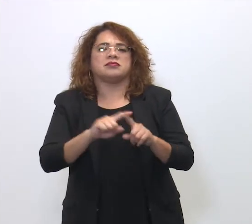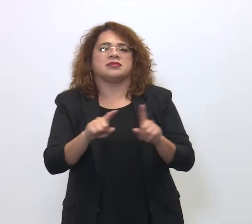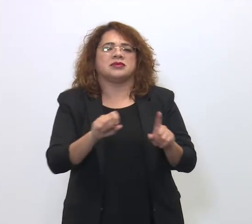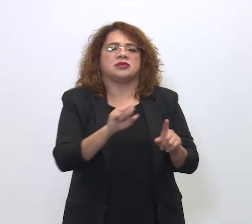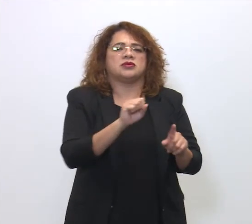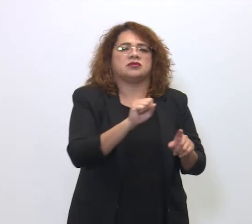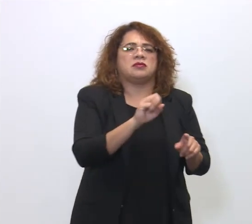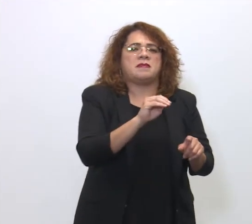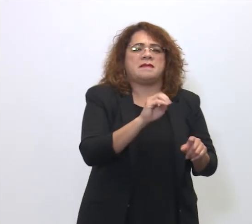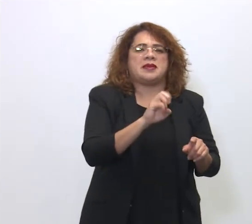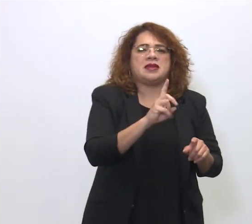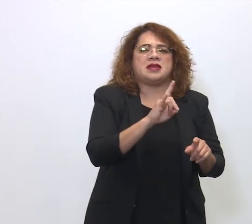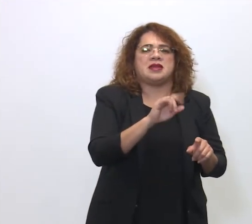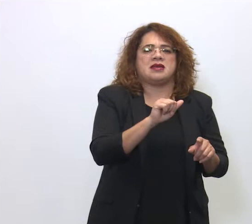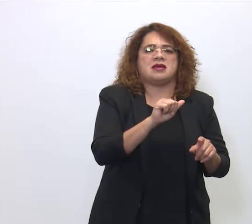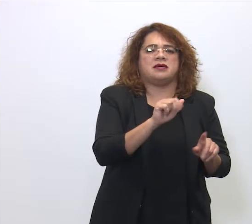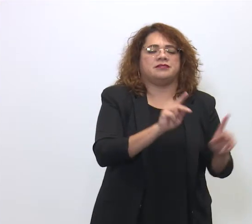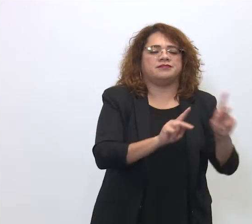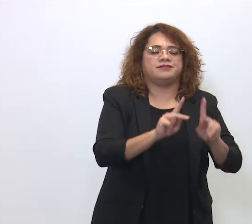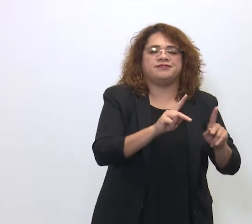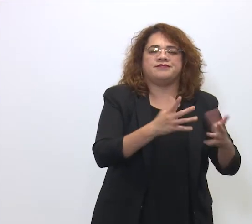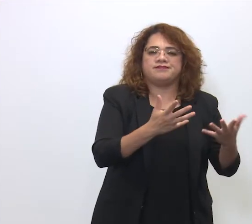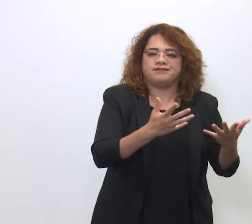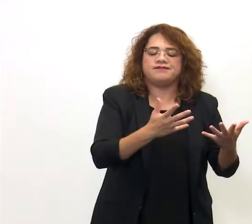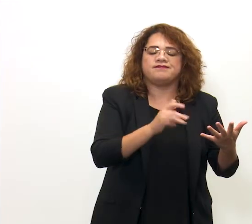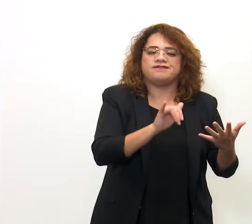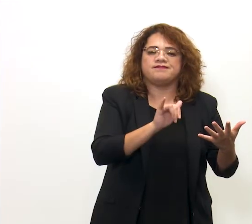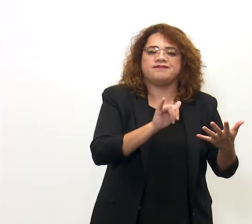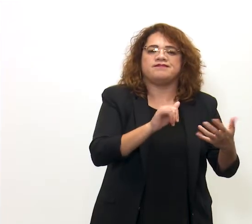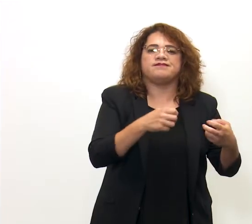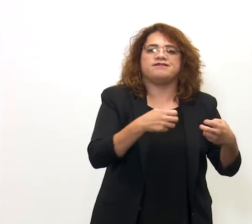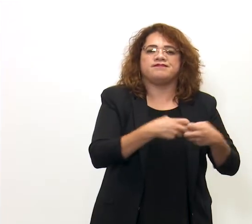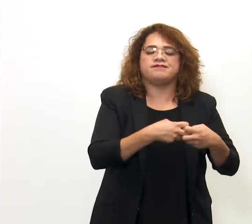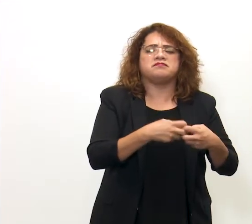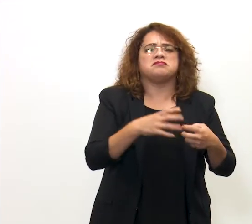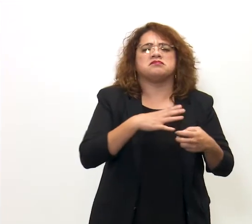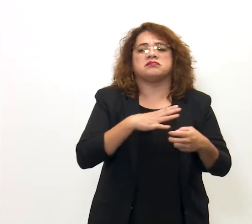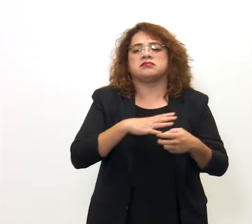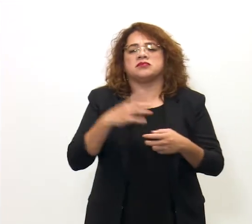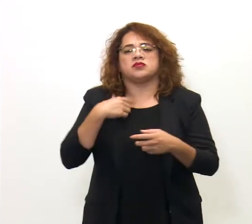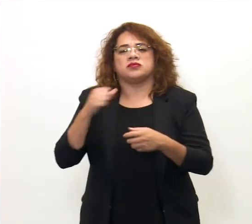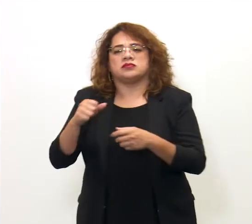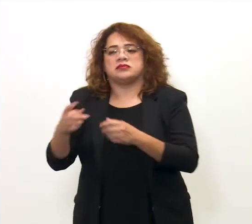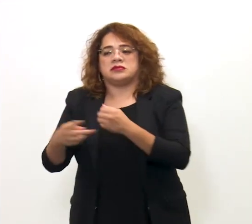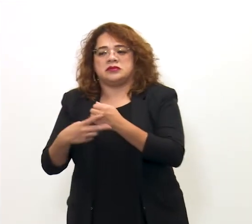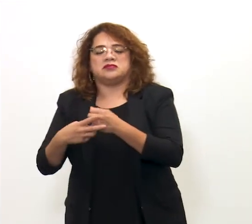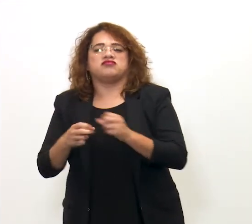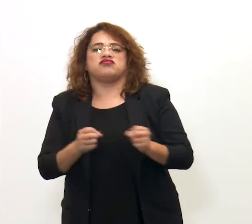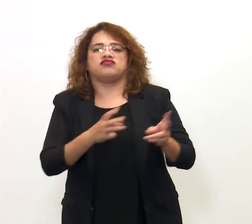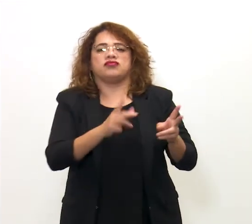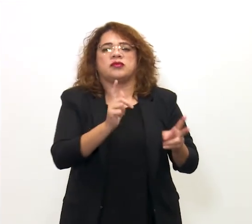we'll keep going and we'll put it up later. Let me just say that we've lost 933 people to COVID-19.